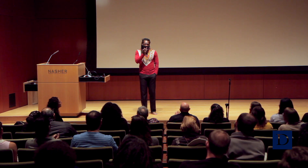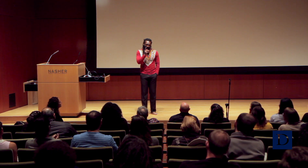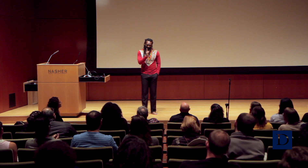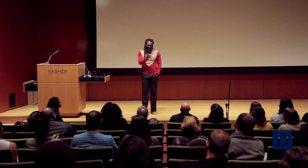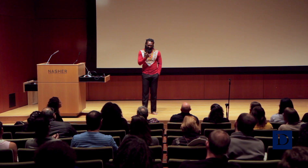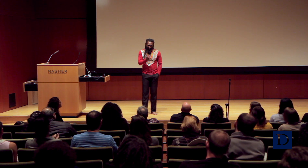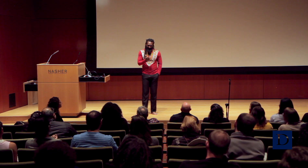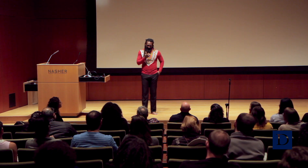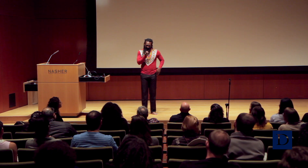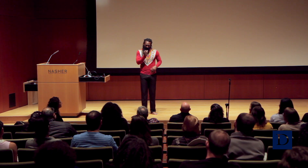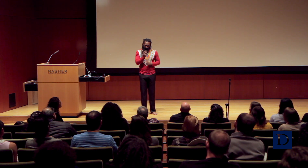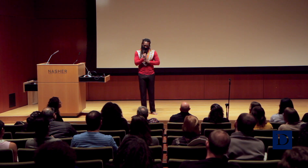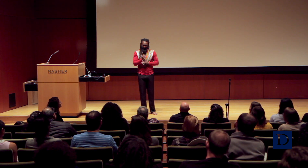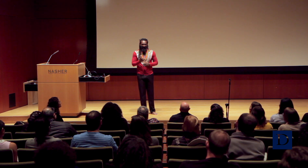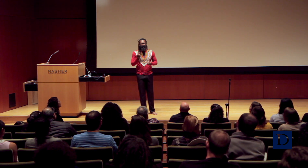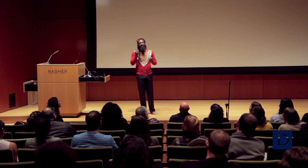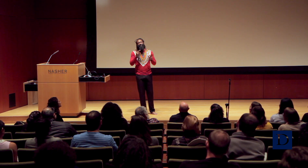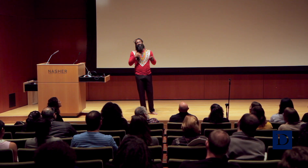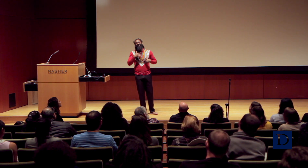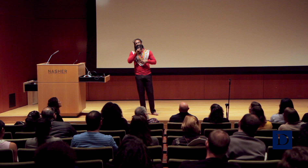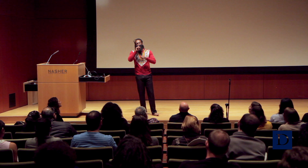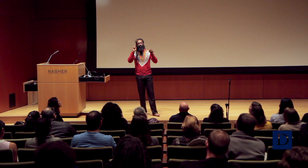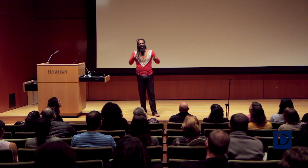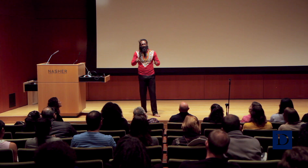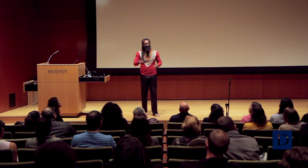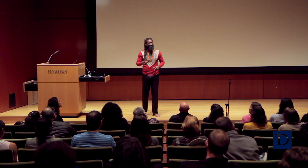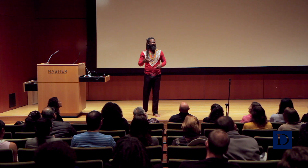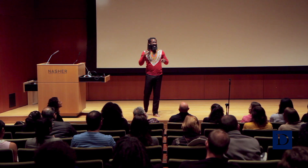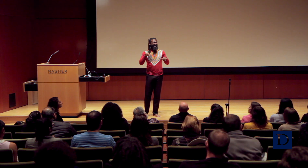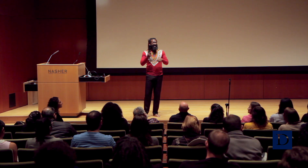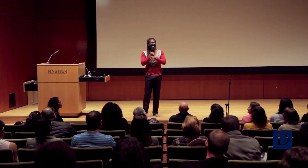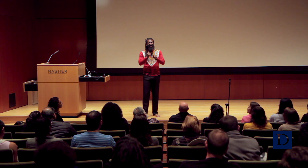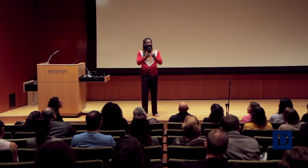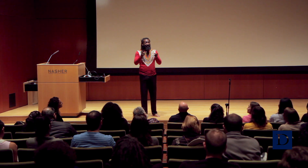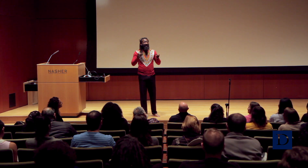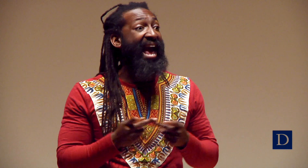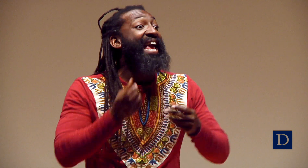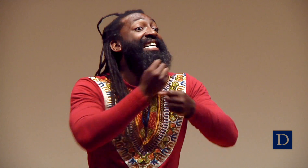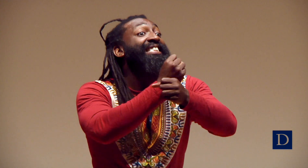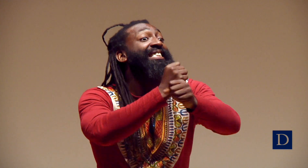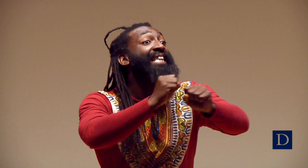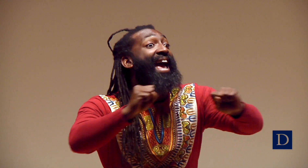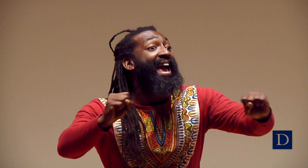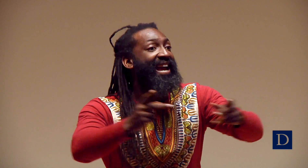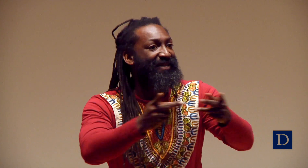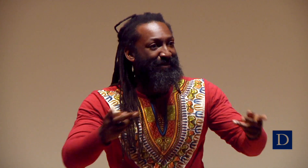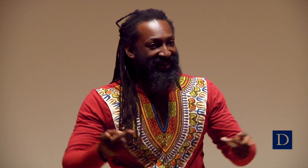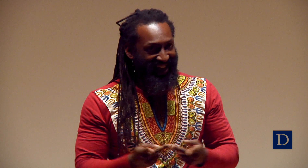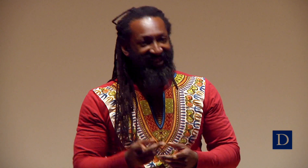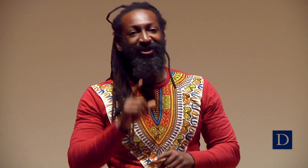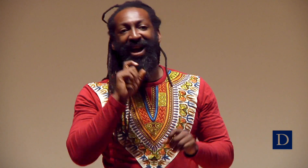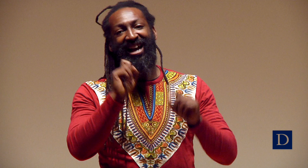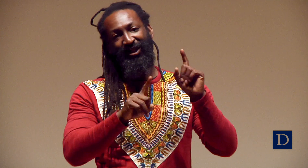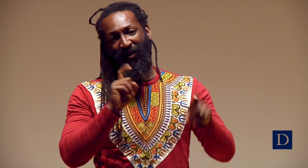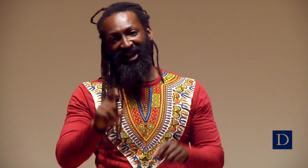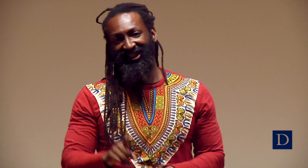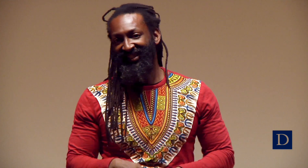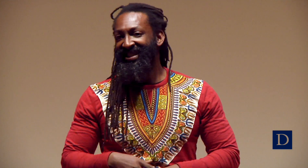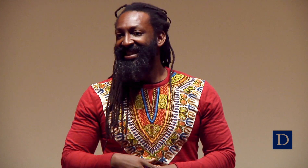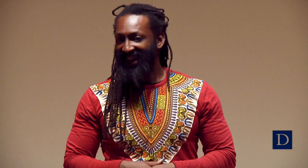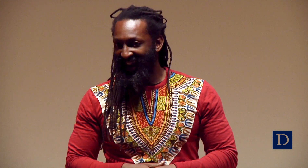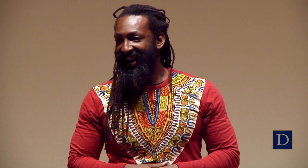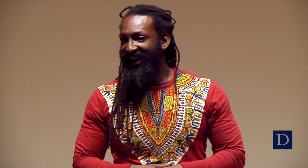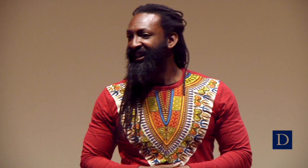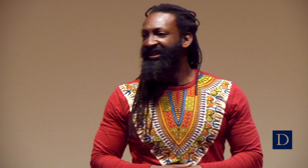I only have a few minutes left, just a few minutes. But if anyone has any questions, this is a safe place to ask questions.